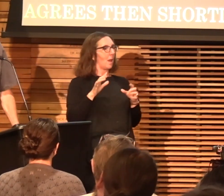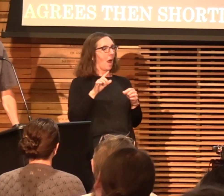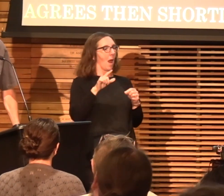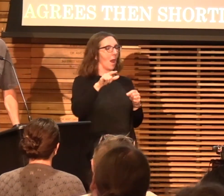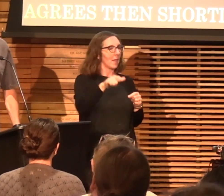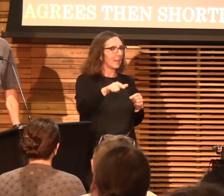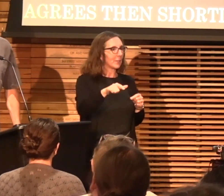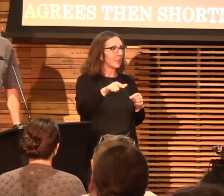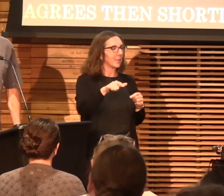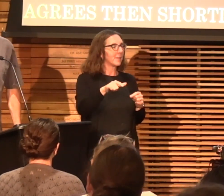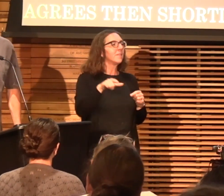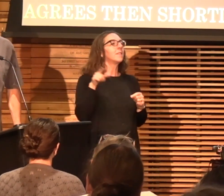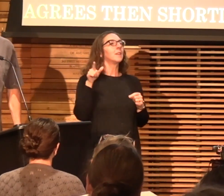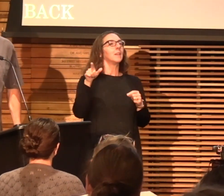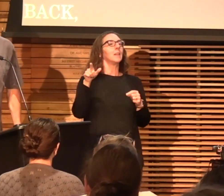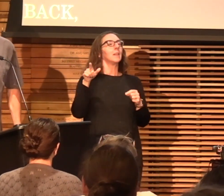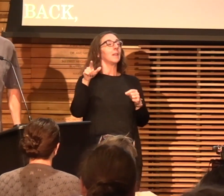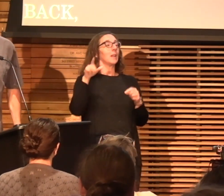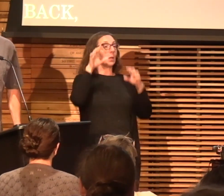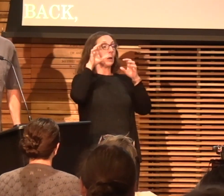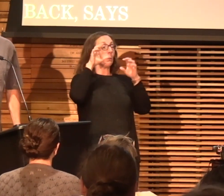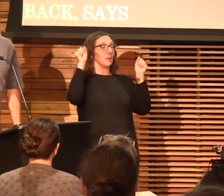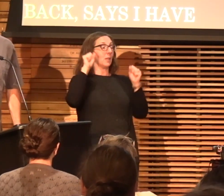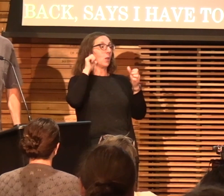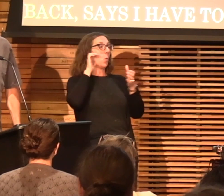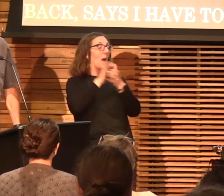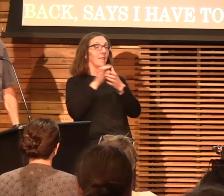I've discovered that this's a communist front."